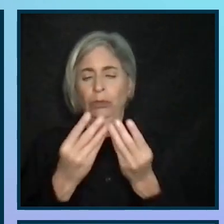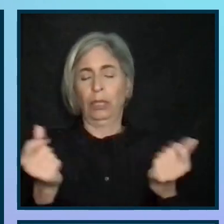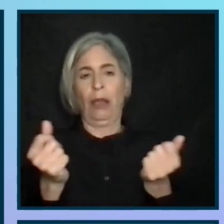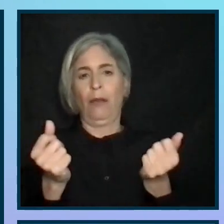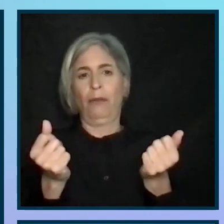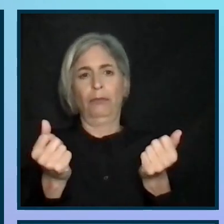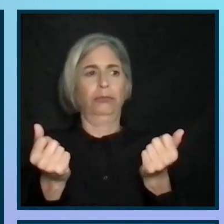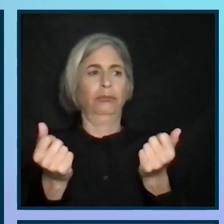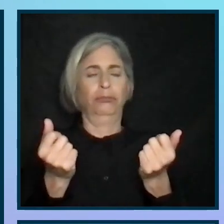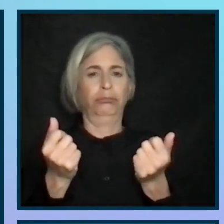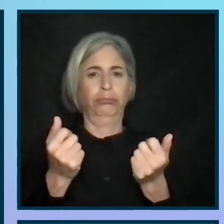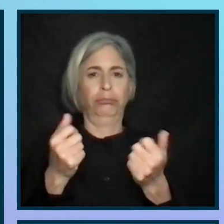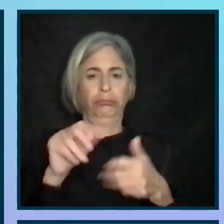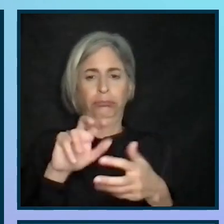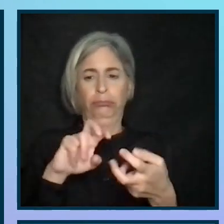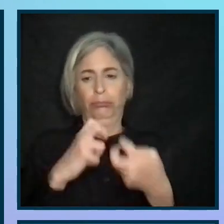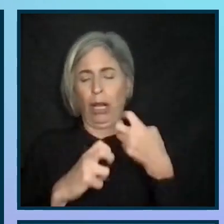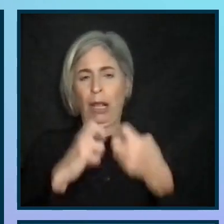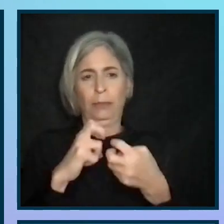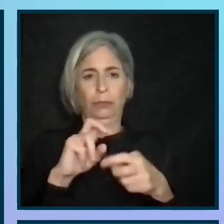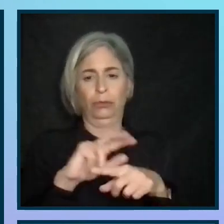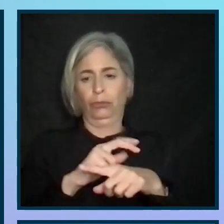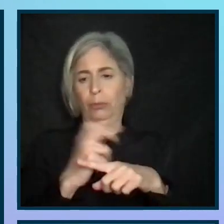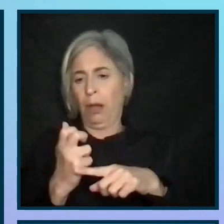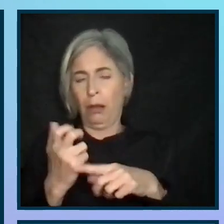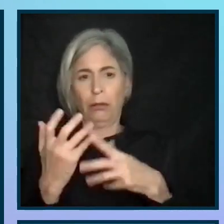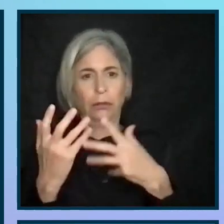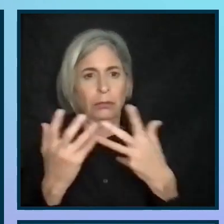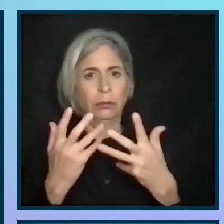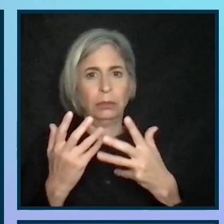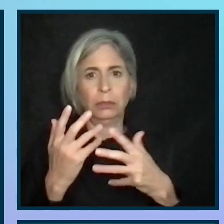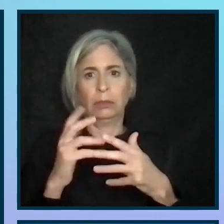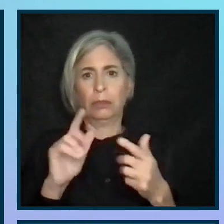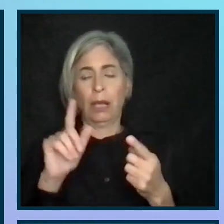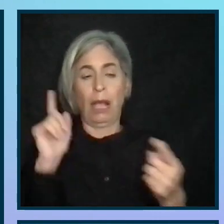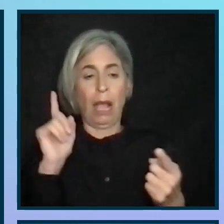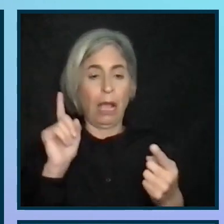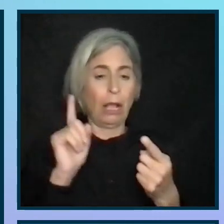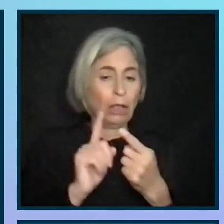What is a high impact accessibility bug versus a low impact accessibility bug?